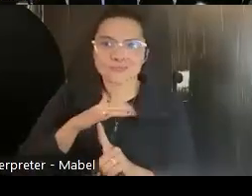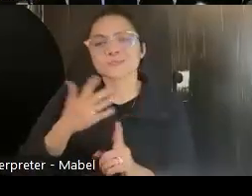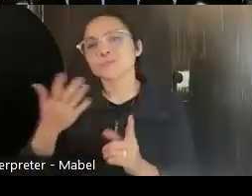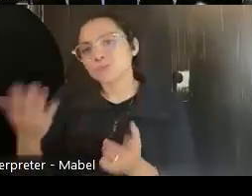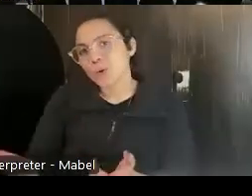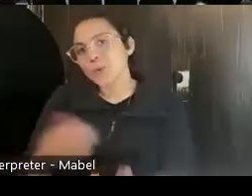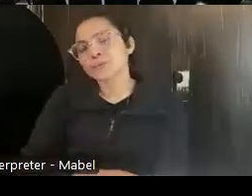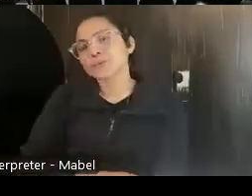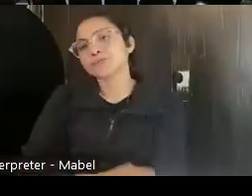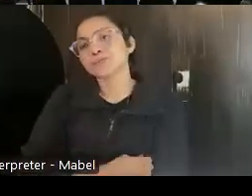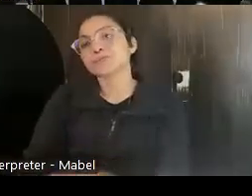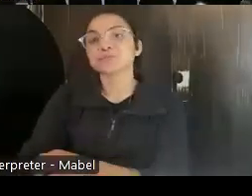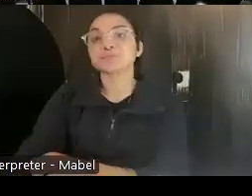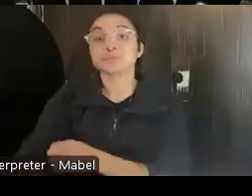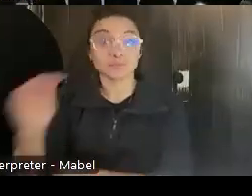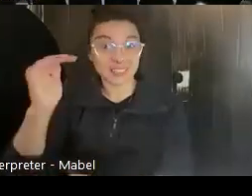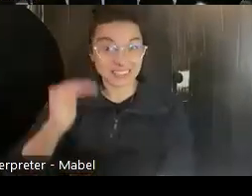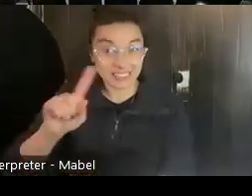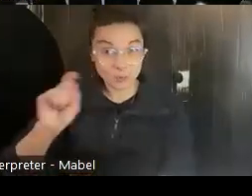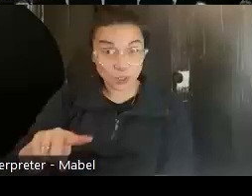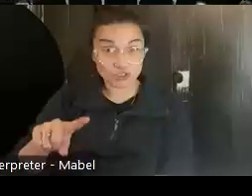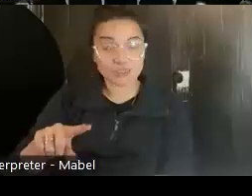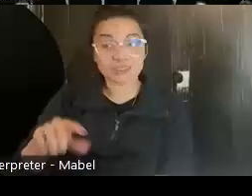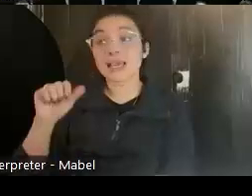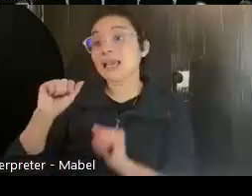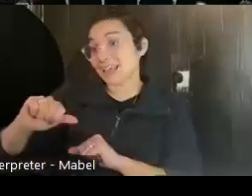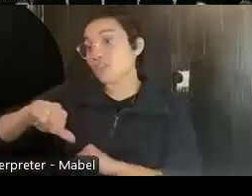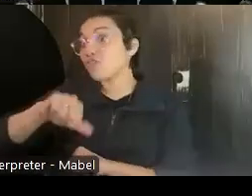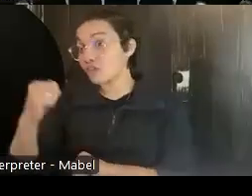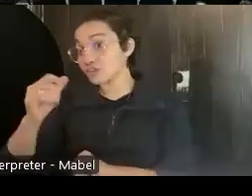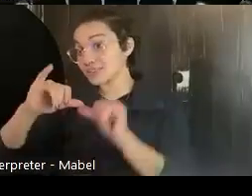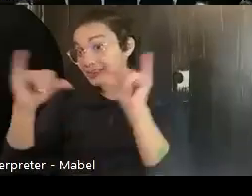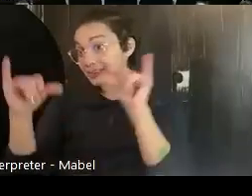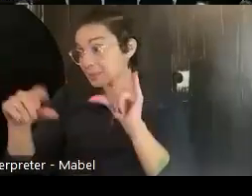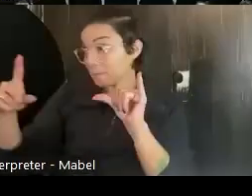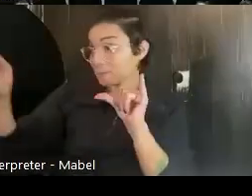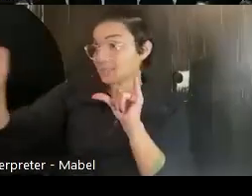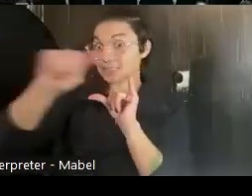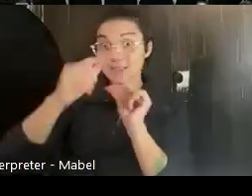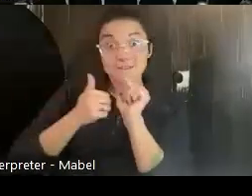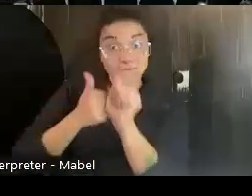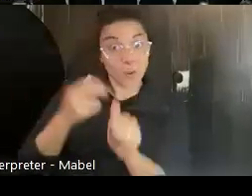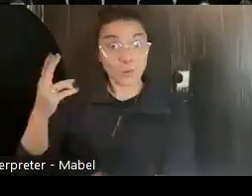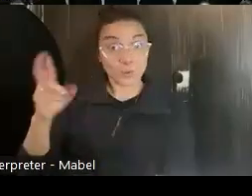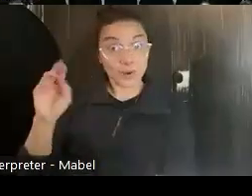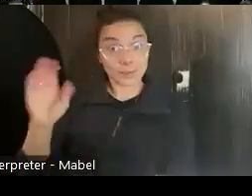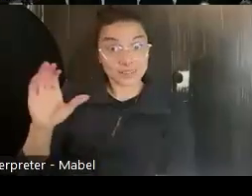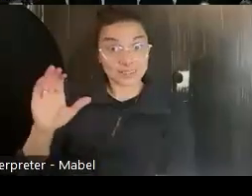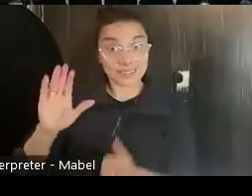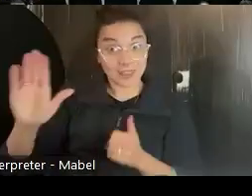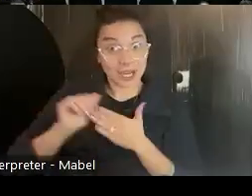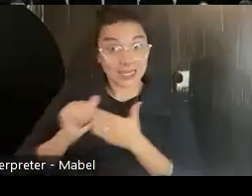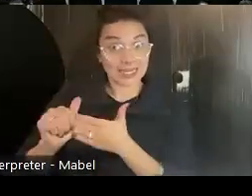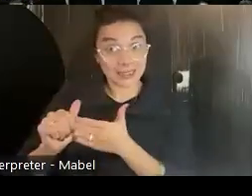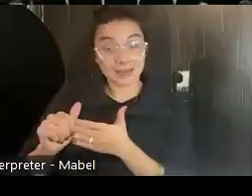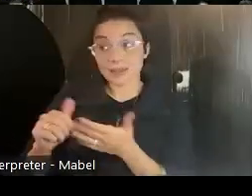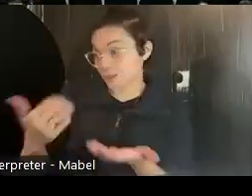question is can other systems follow urc's lead do do you want me to take that well uh yes so again